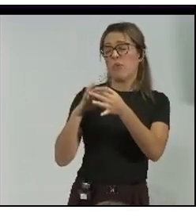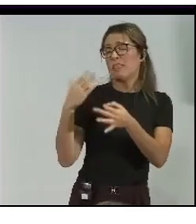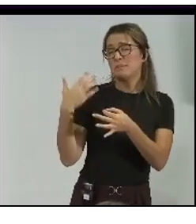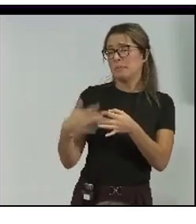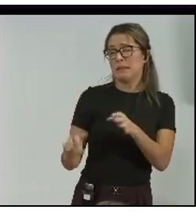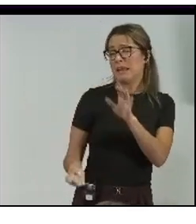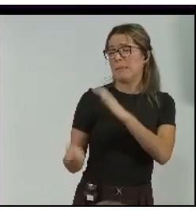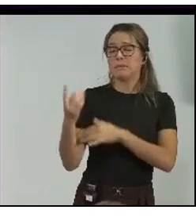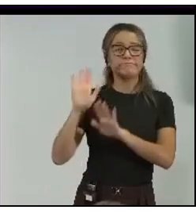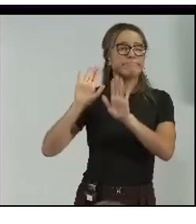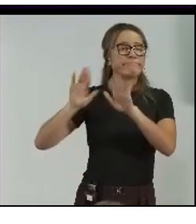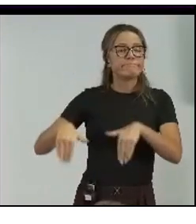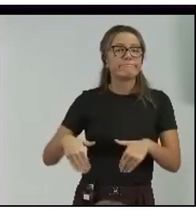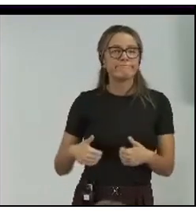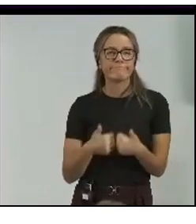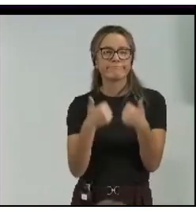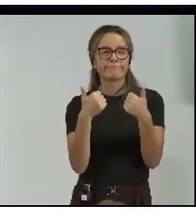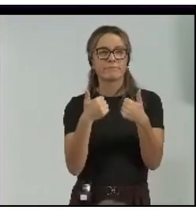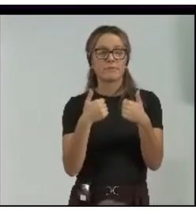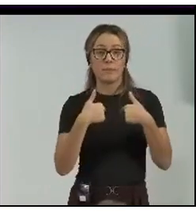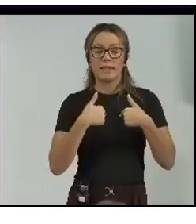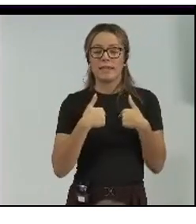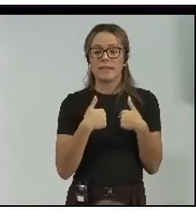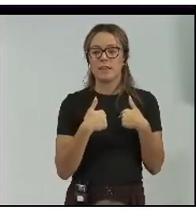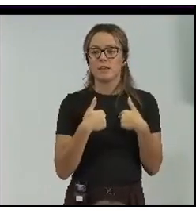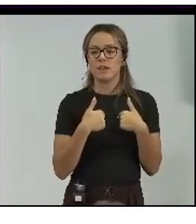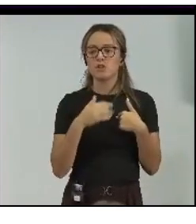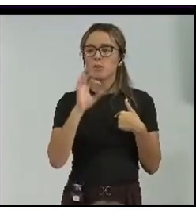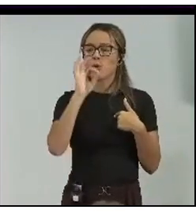The question is, OK, what do we need to do? How long do we need to do it?